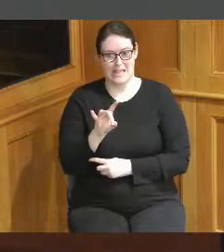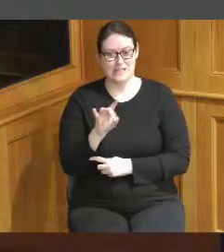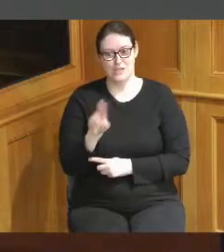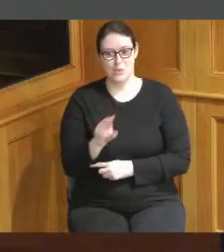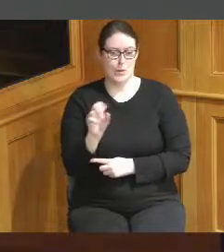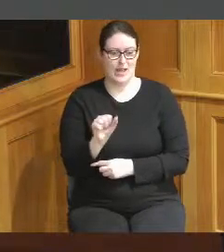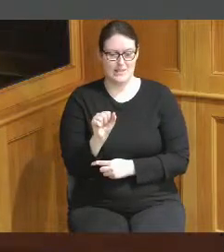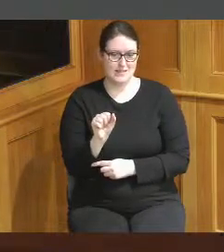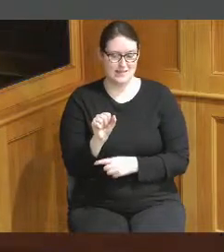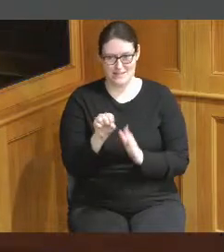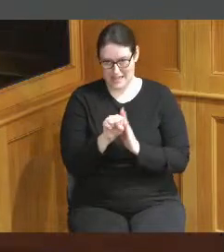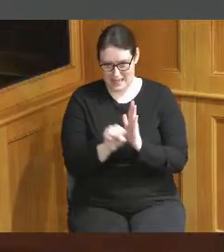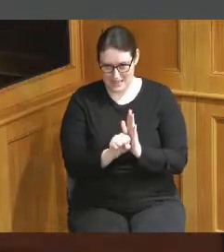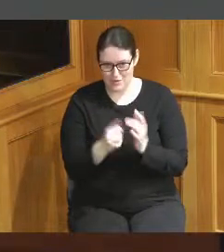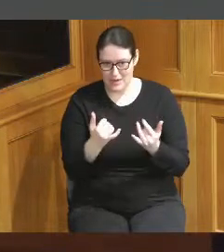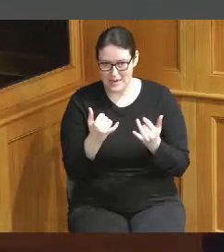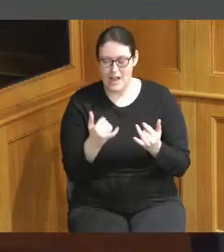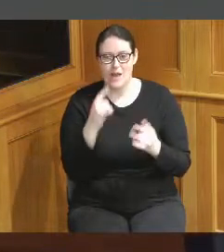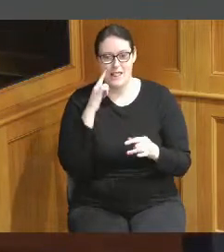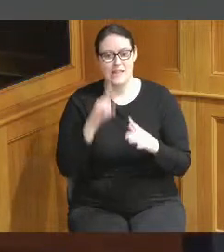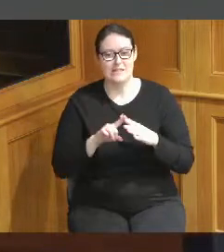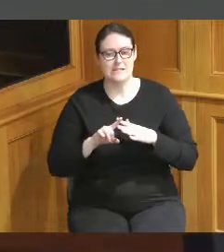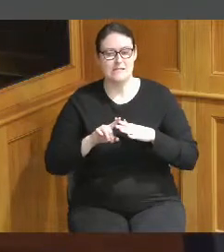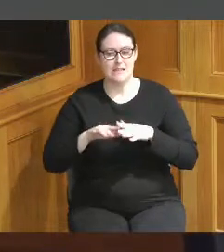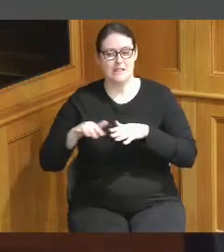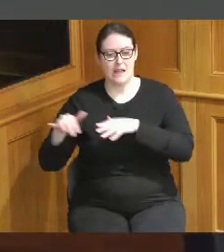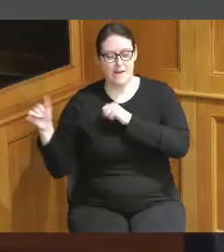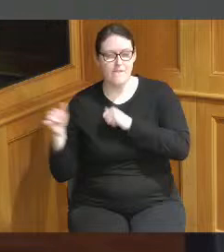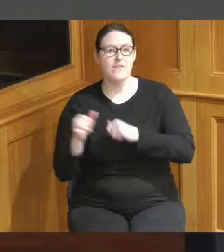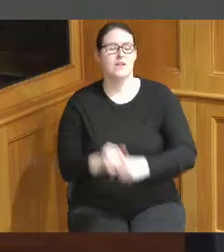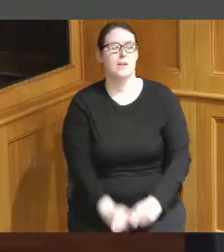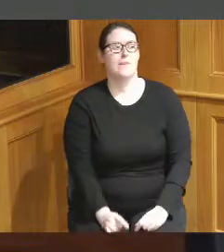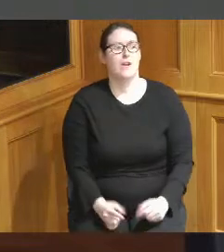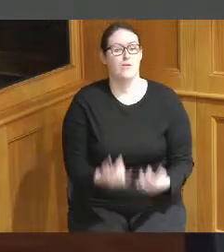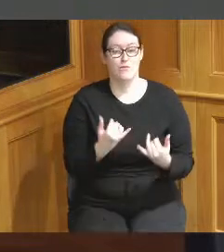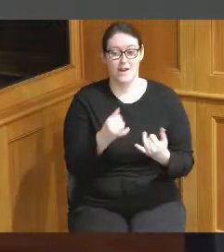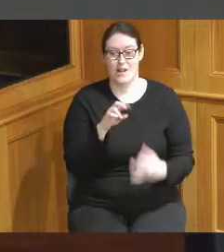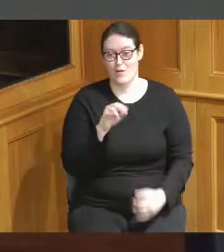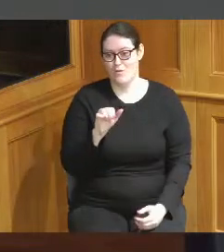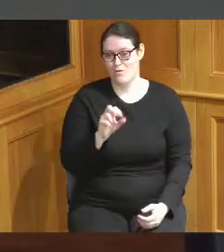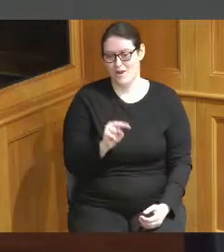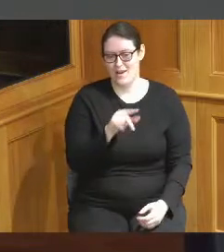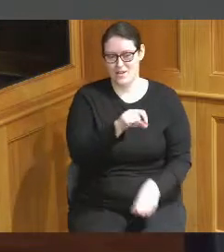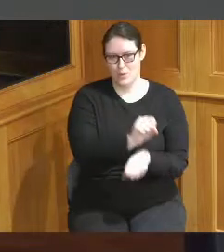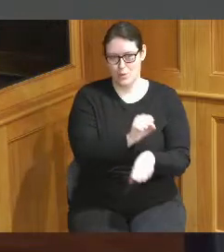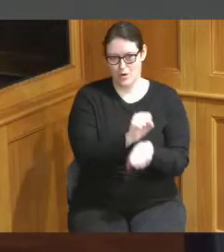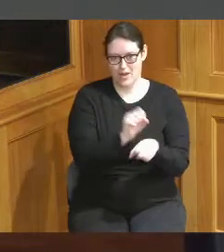Brigid Kelly at one of our previous meetings we did not pass a resolution and so I circulated a